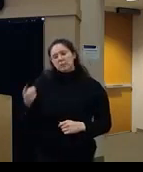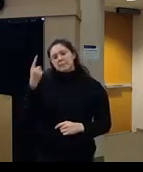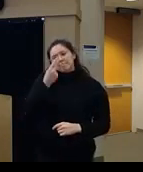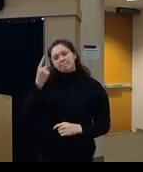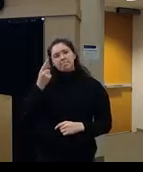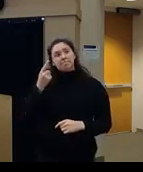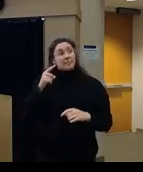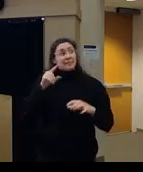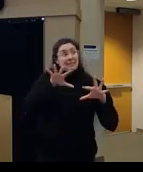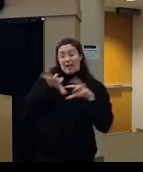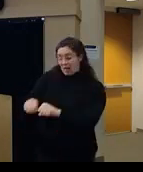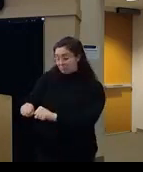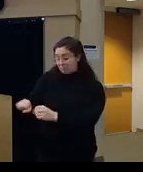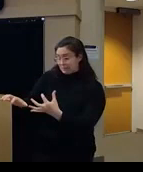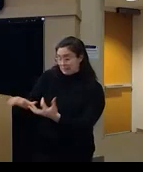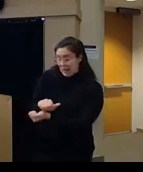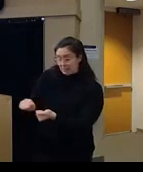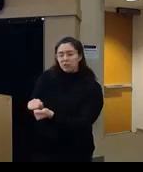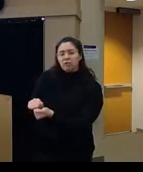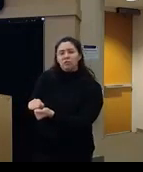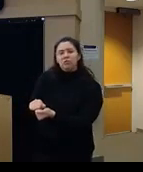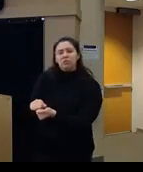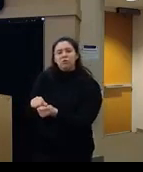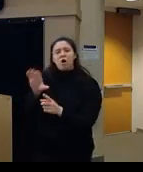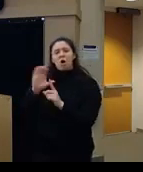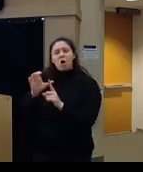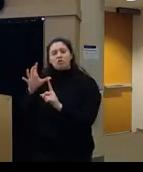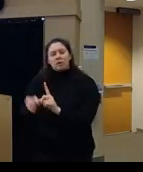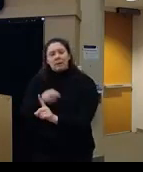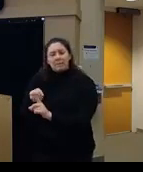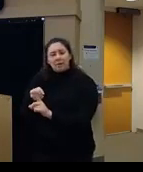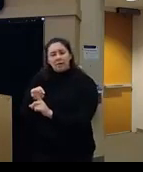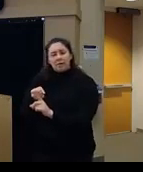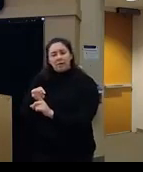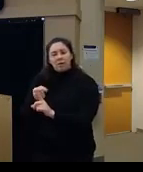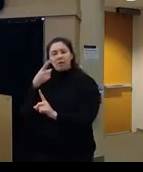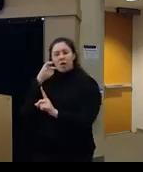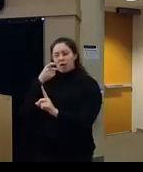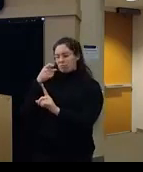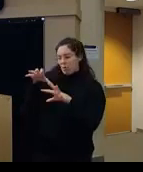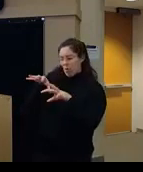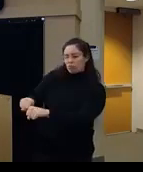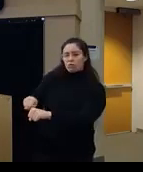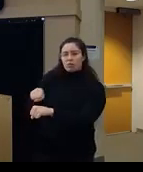damage that has been done in the cultural impact from um colonialism From Slavery and things of